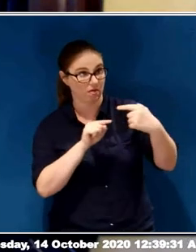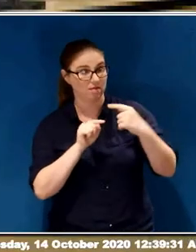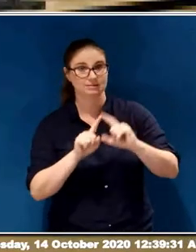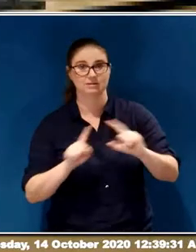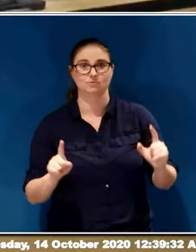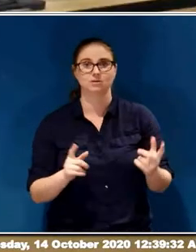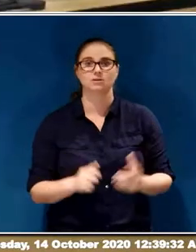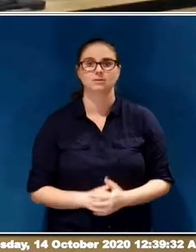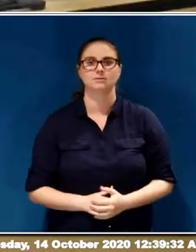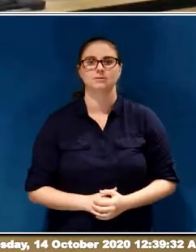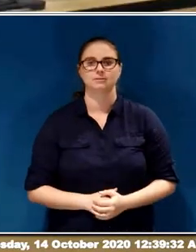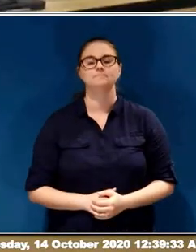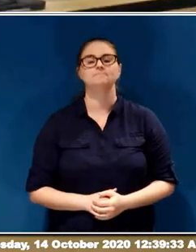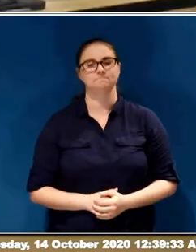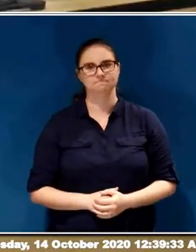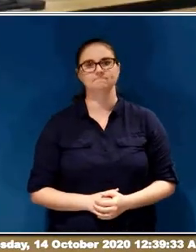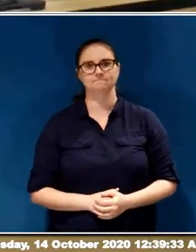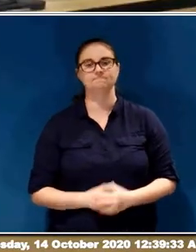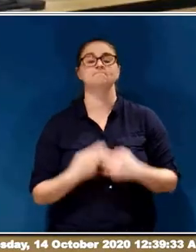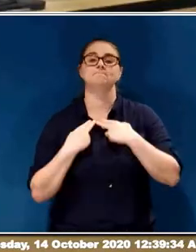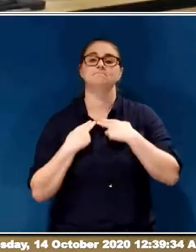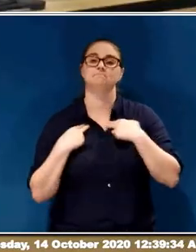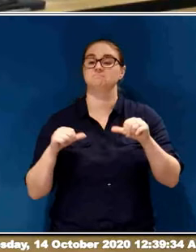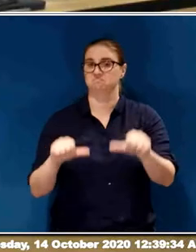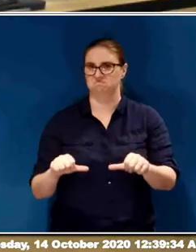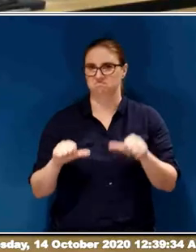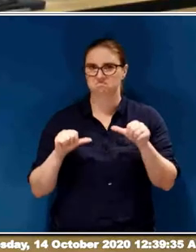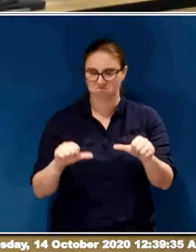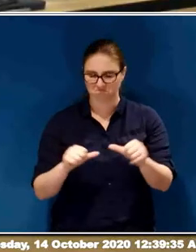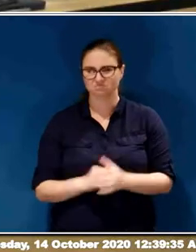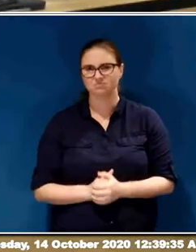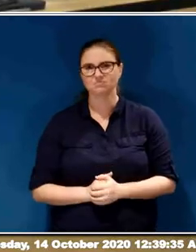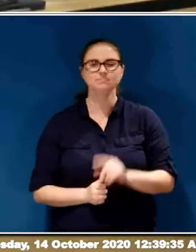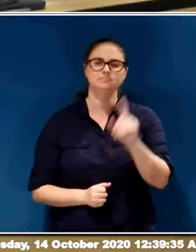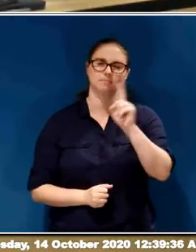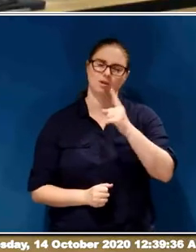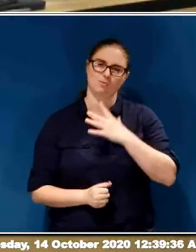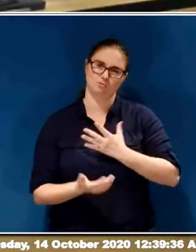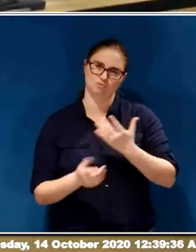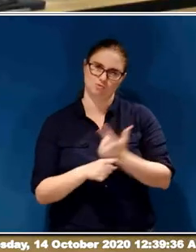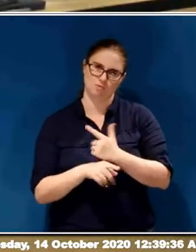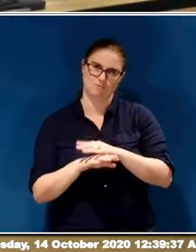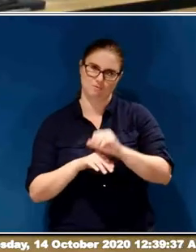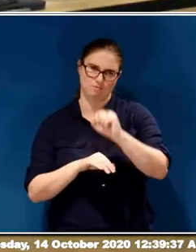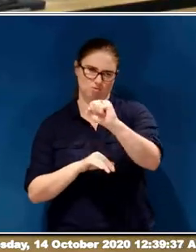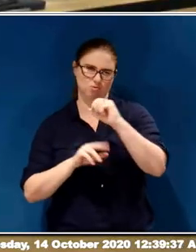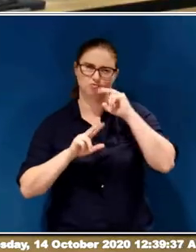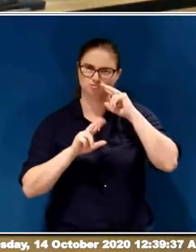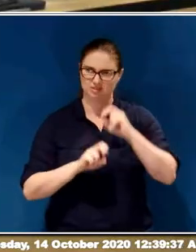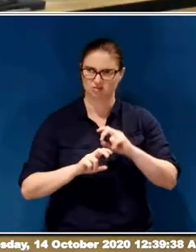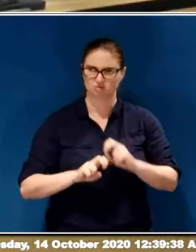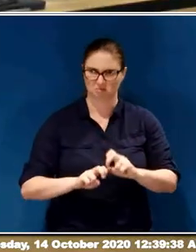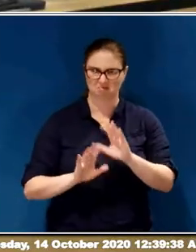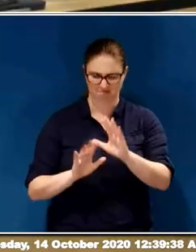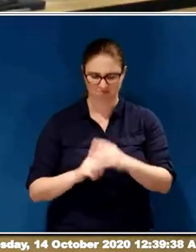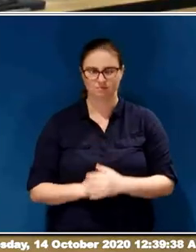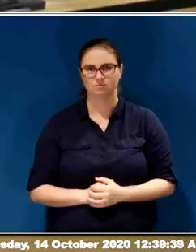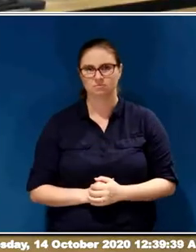previously and in the course of your research, about how things should work in practice in your view.